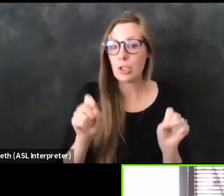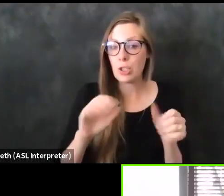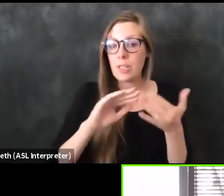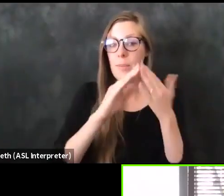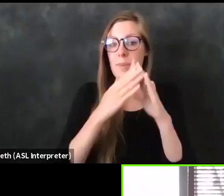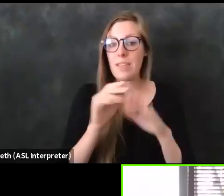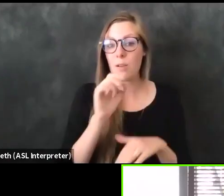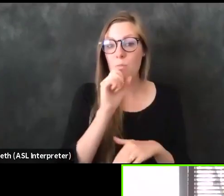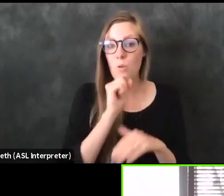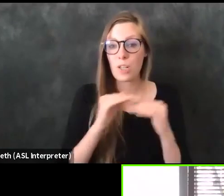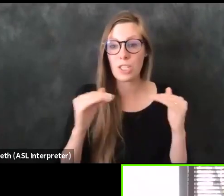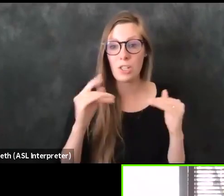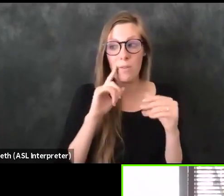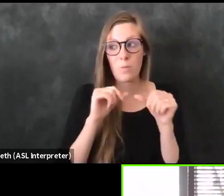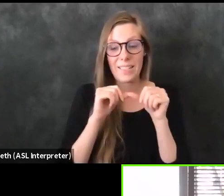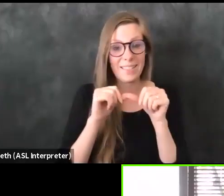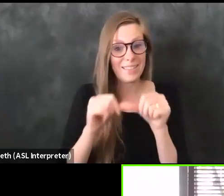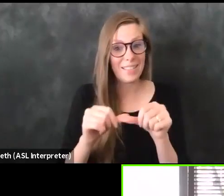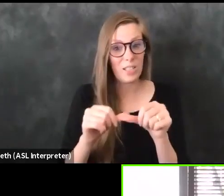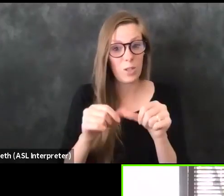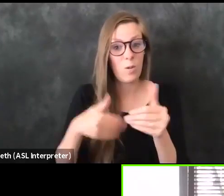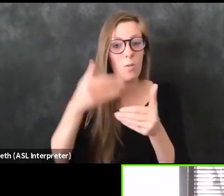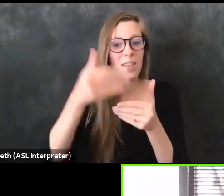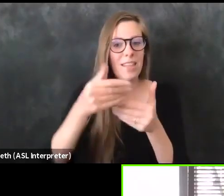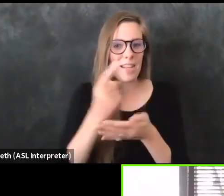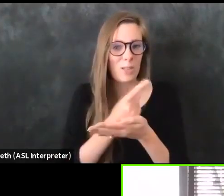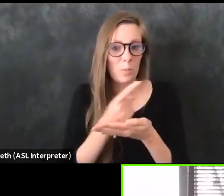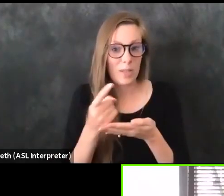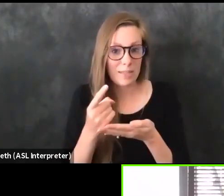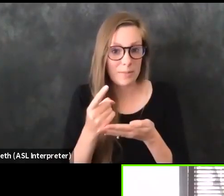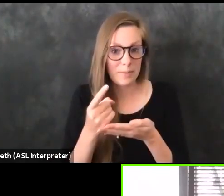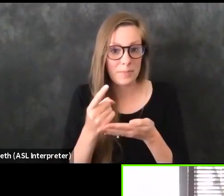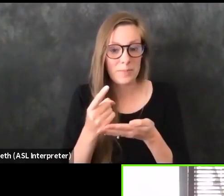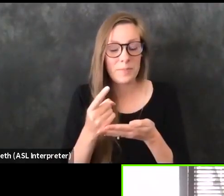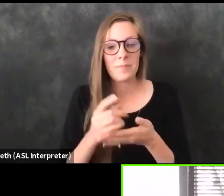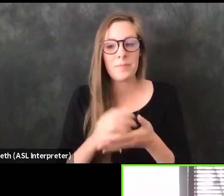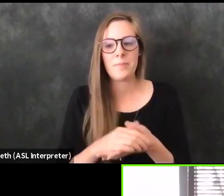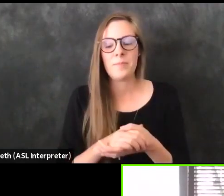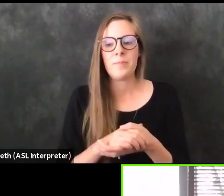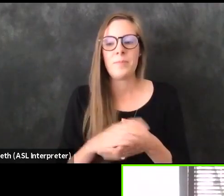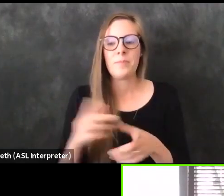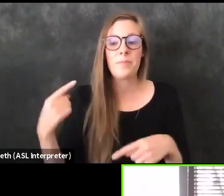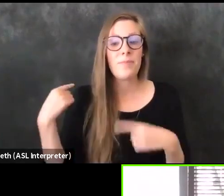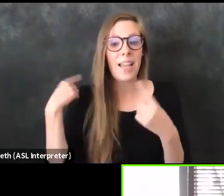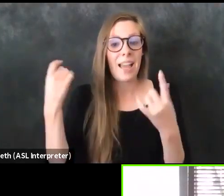Things continue this way or the next week. As of today, our adjusted case rate is